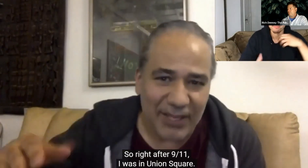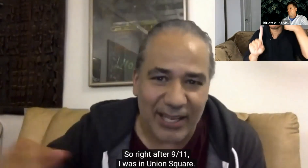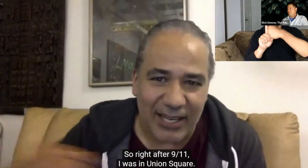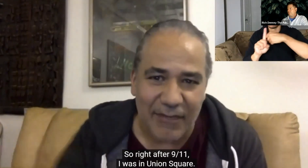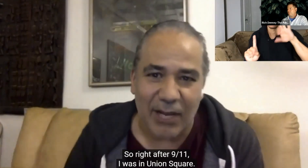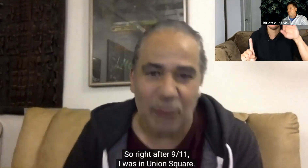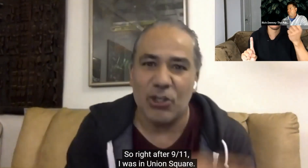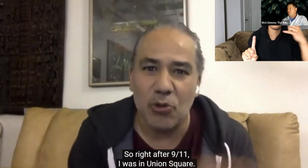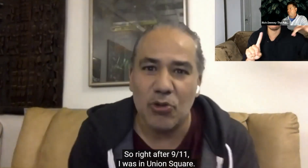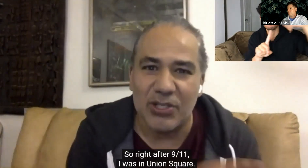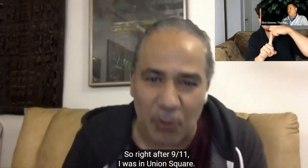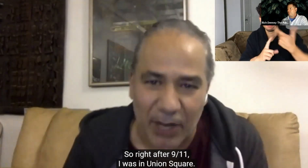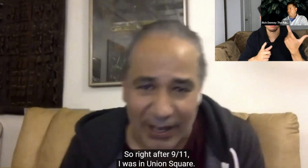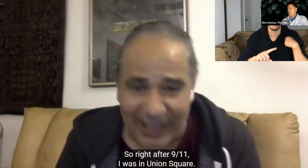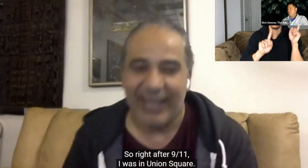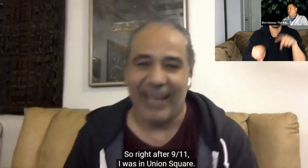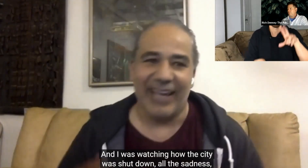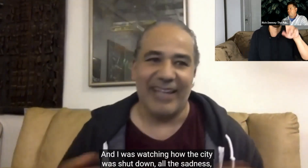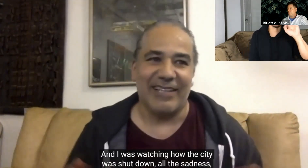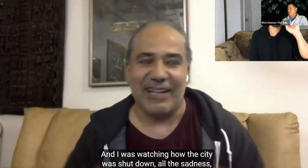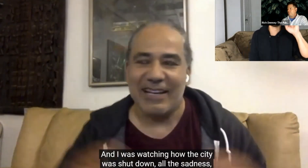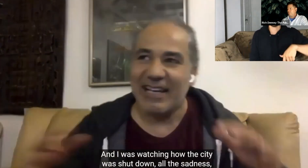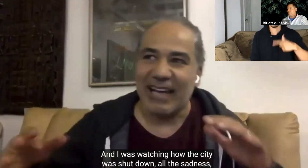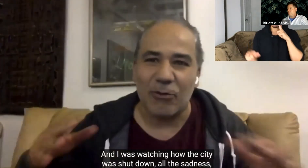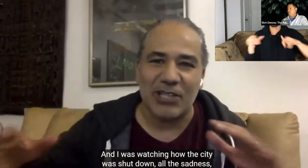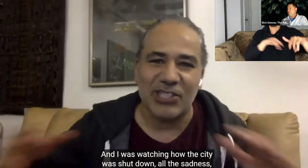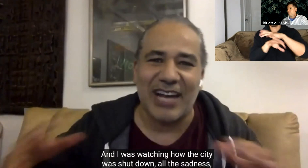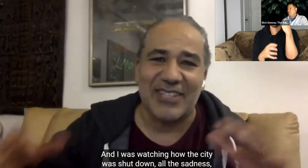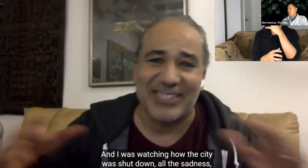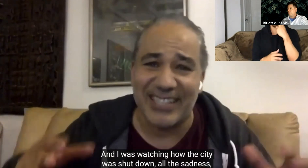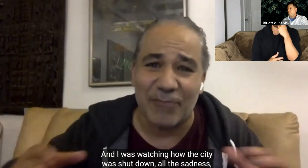9/11, I was in Union Square, and I was watching how the city was